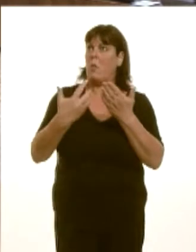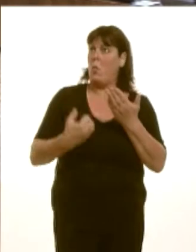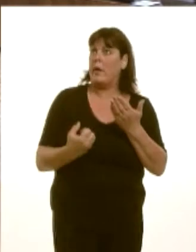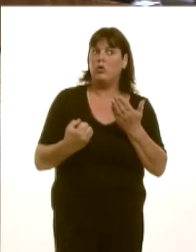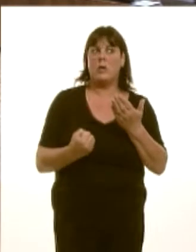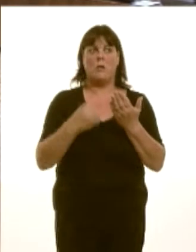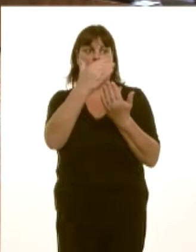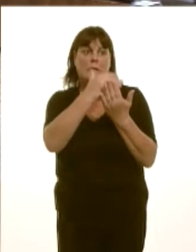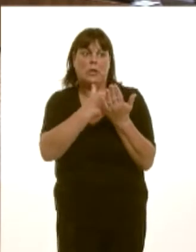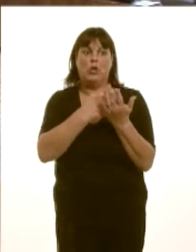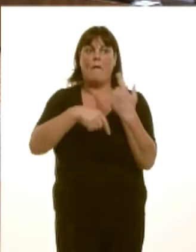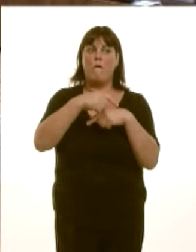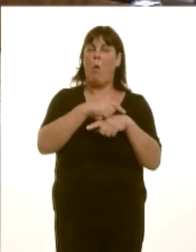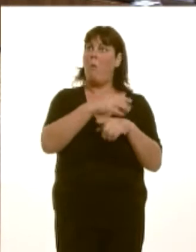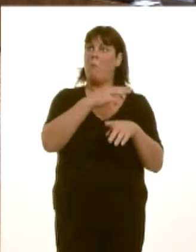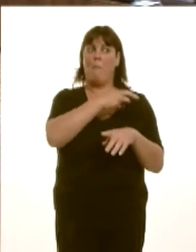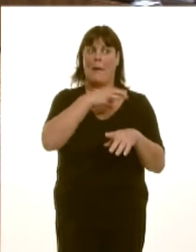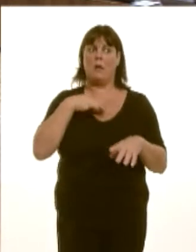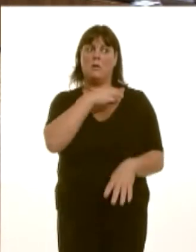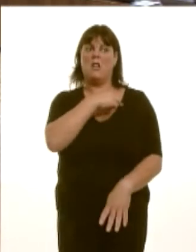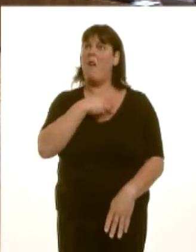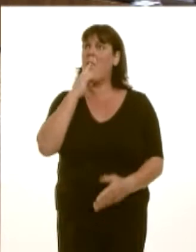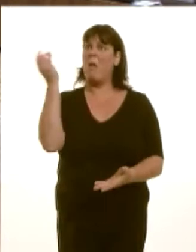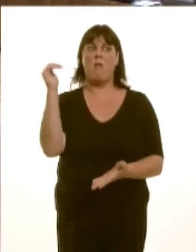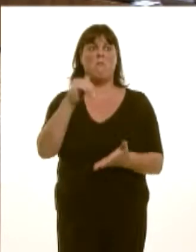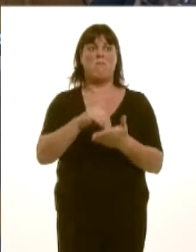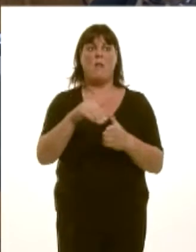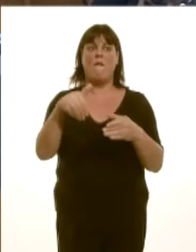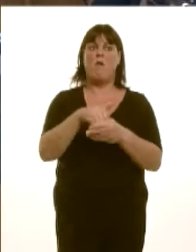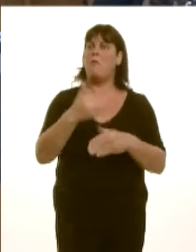it has not on one occasion turned up to discuss those terms and conditions and pay.